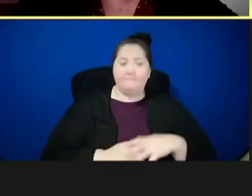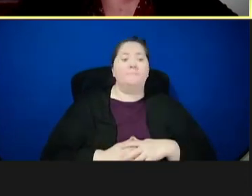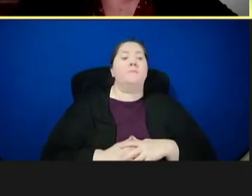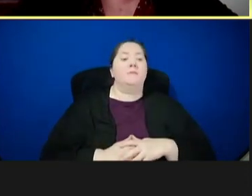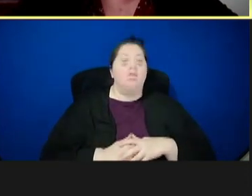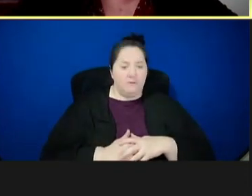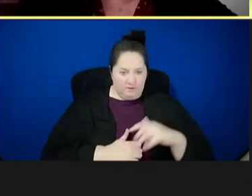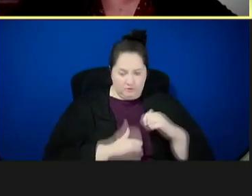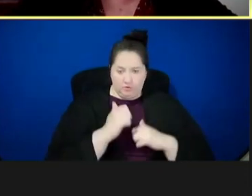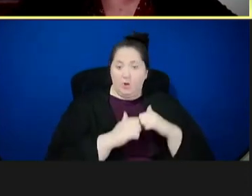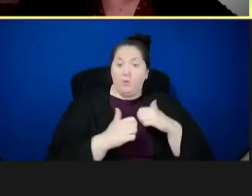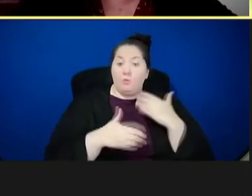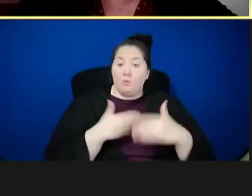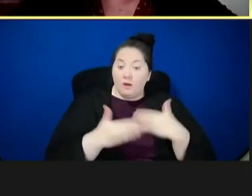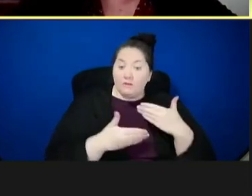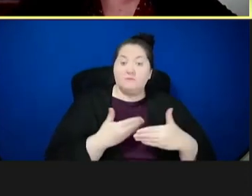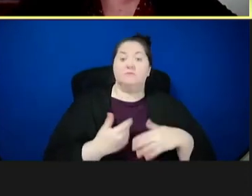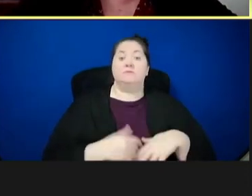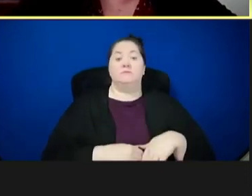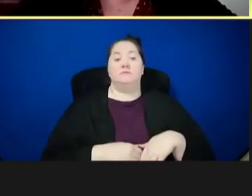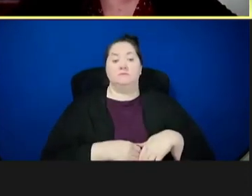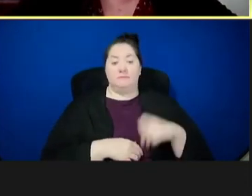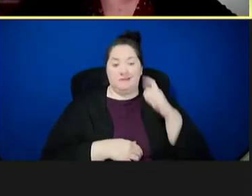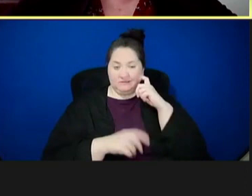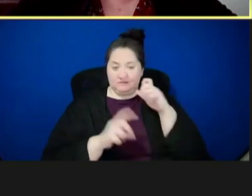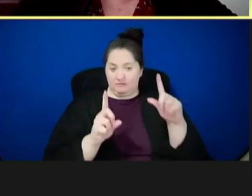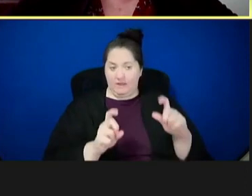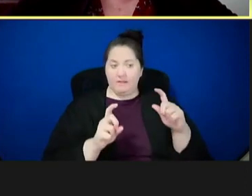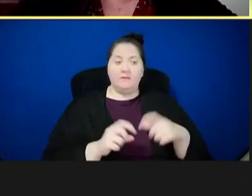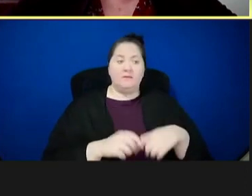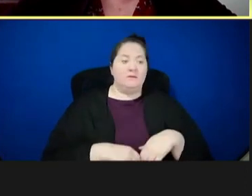processes and procedures because of the pilot. They routinized their offerings,